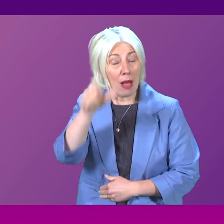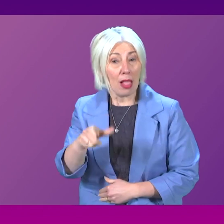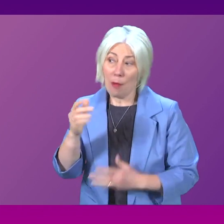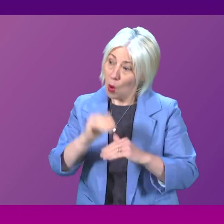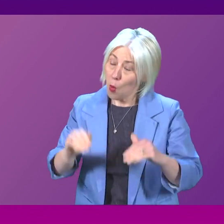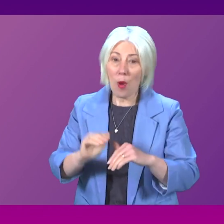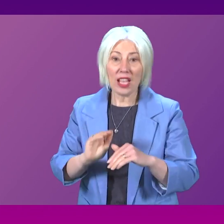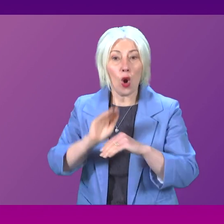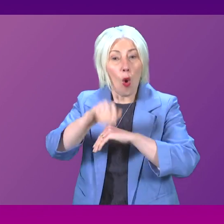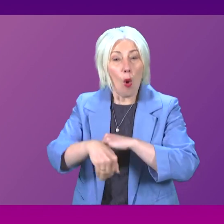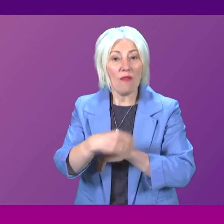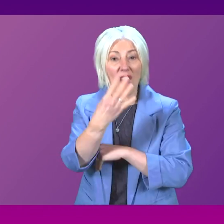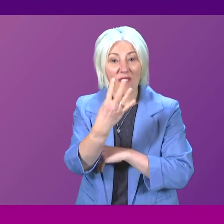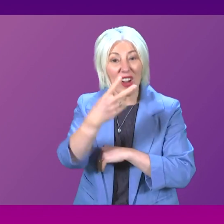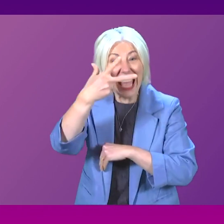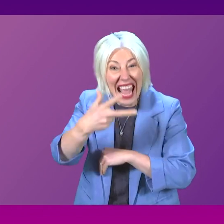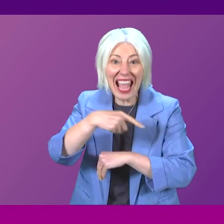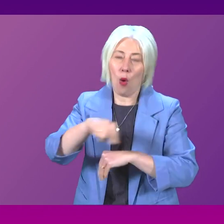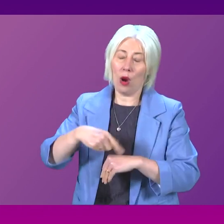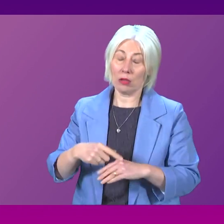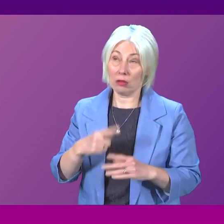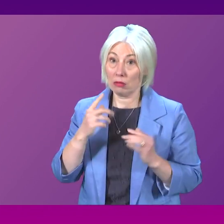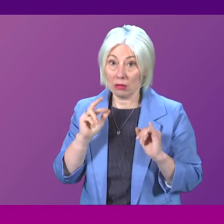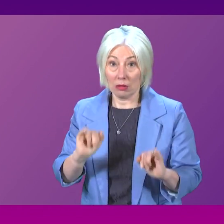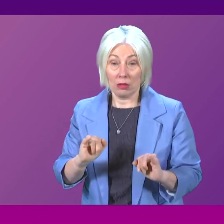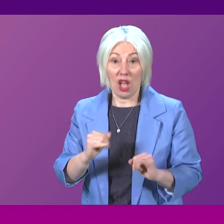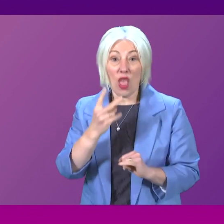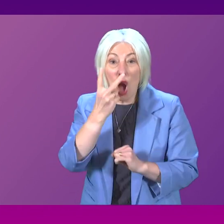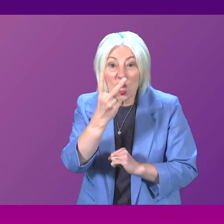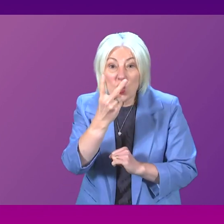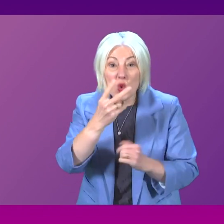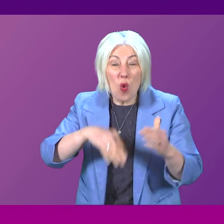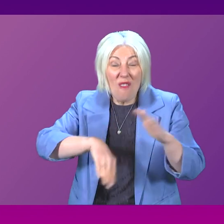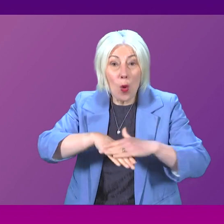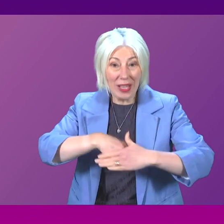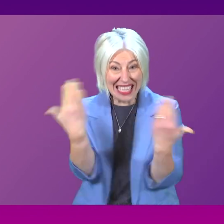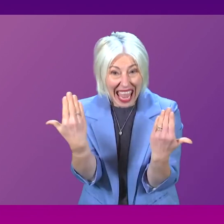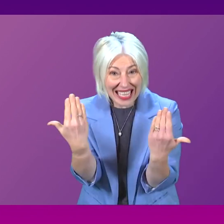waiting over 48 hours—that is two whole days’ waiting in A and E.